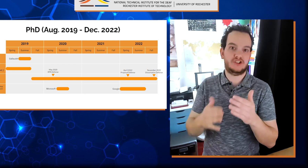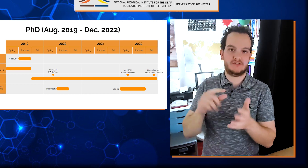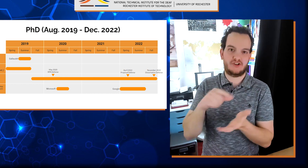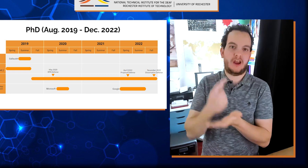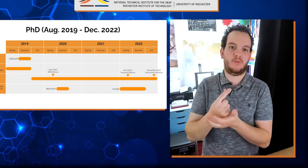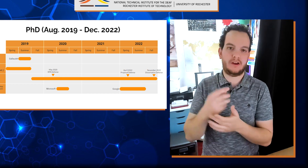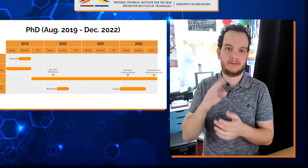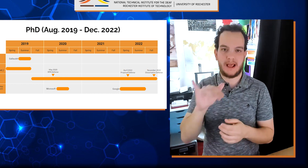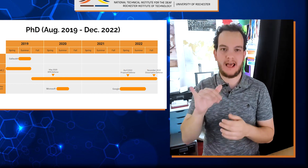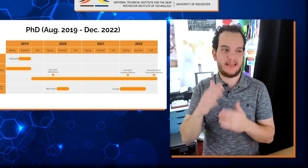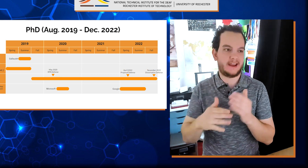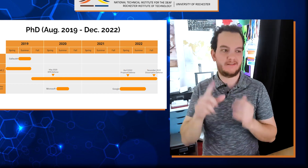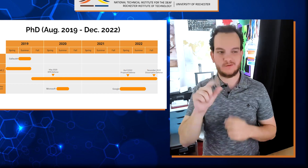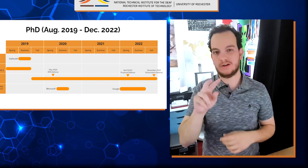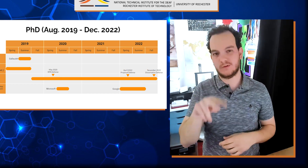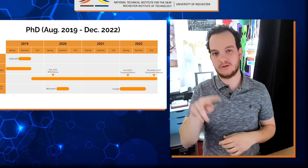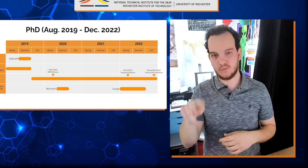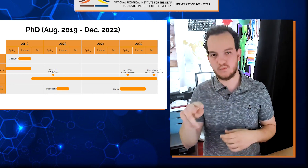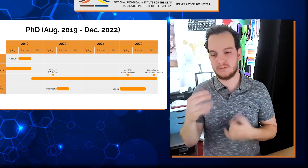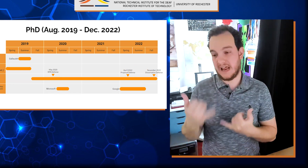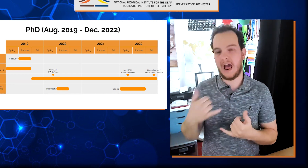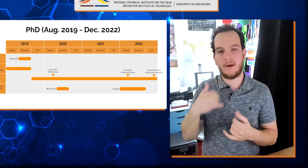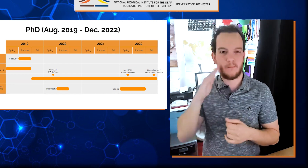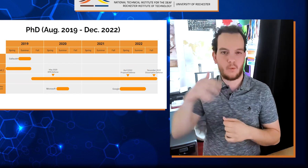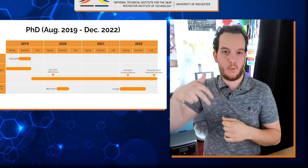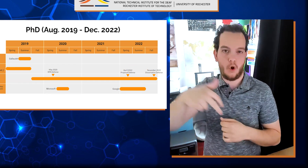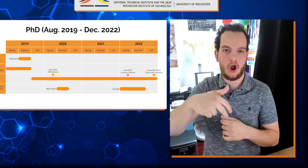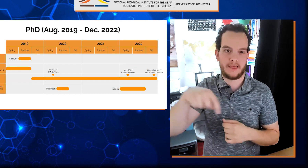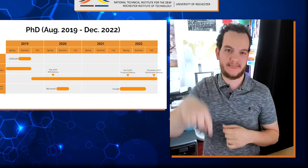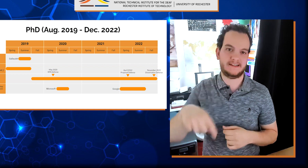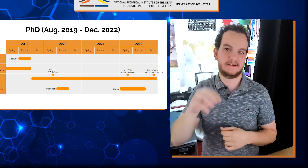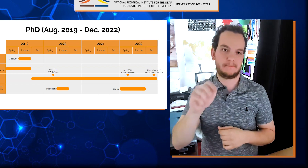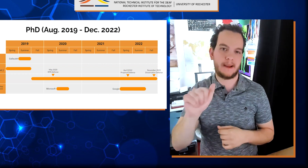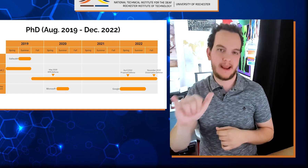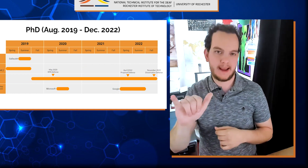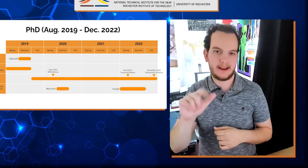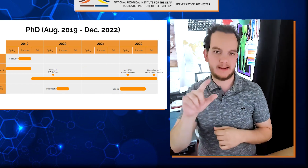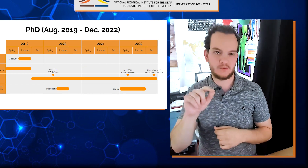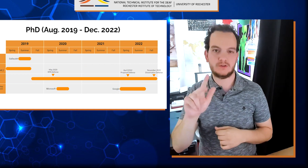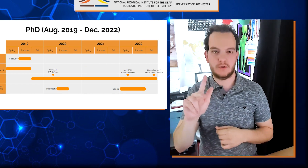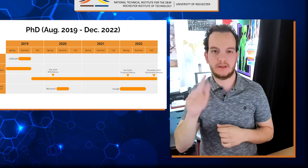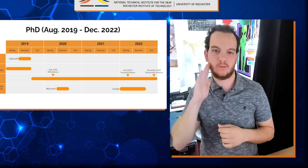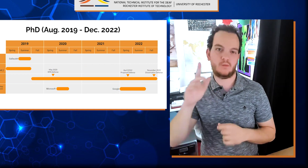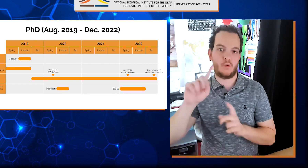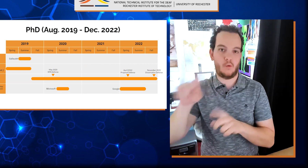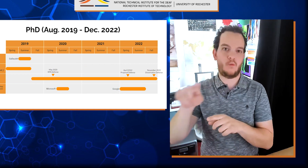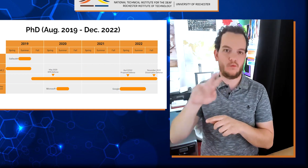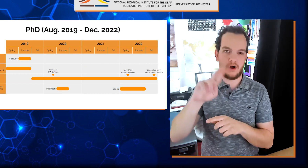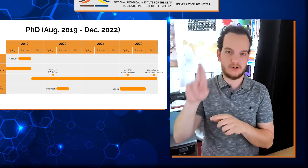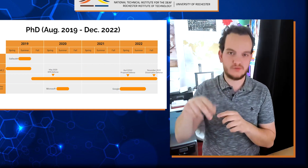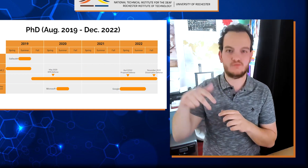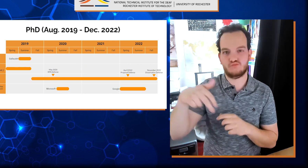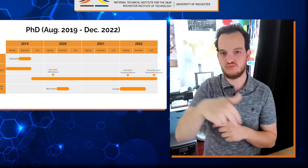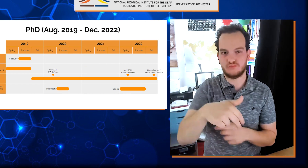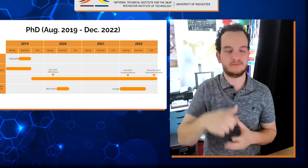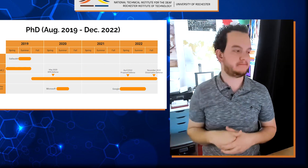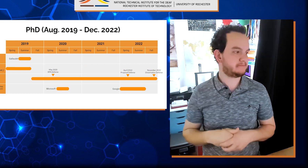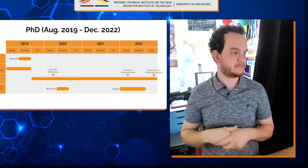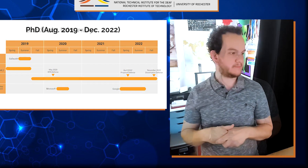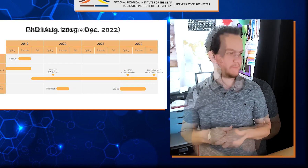So that gave me the opportunity to be able to finish by the end of 2022. And I'll be walking this May, next month, in 2023